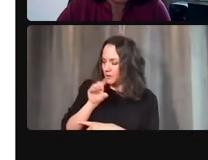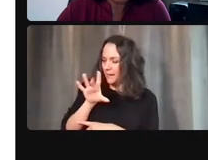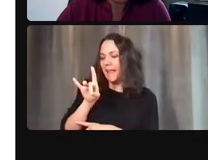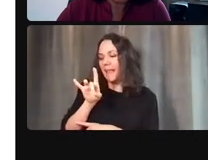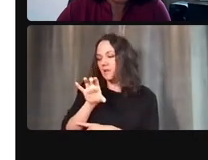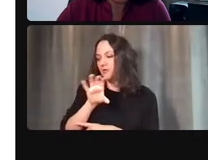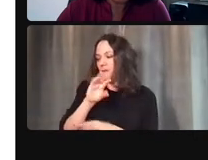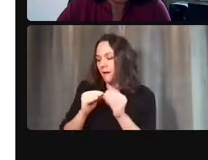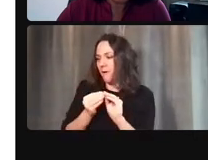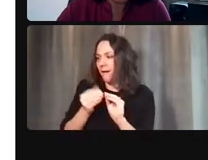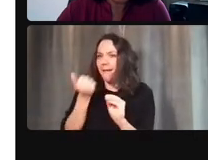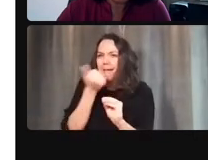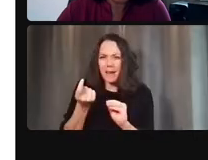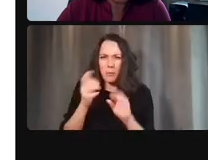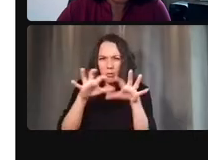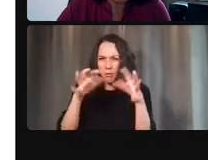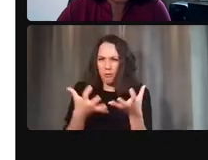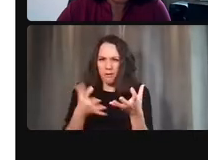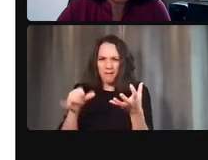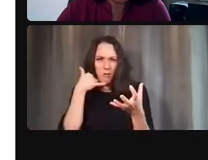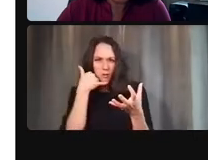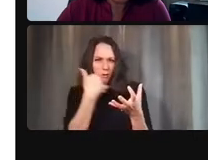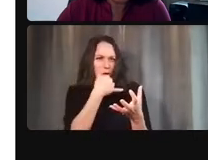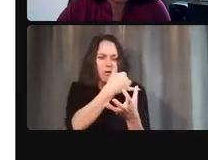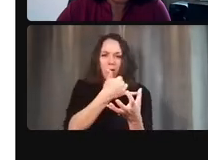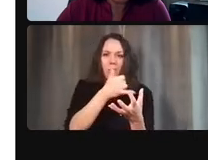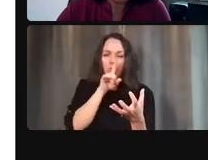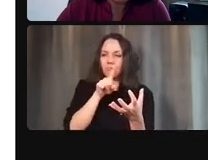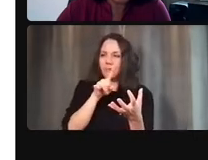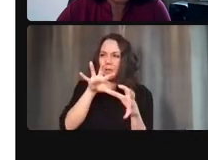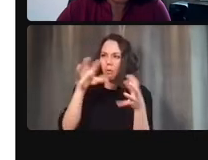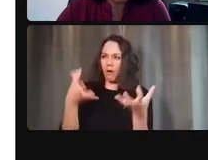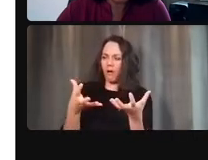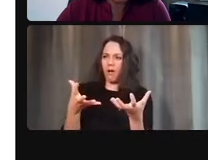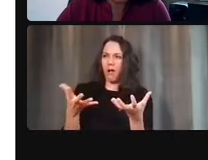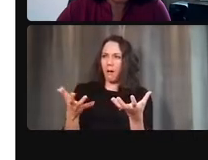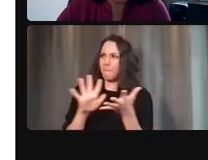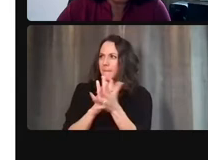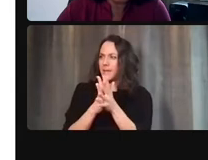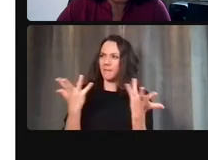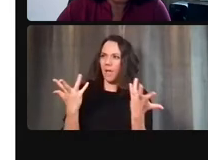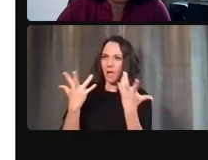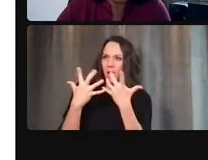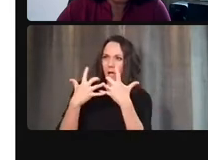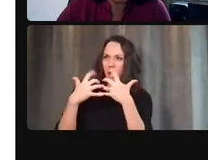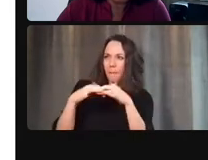to breed our world together in some really fascinating, intimate ways that